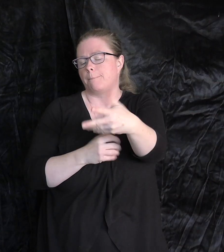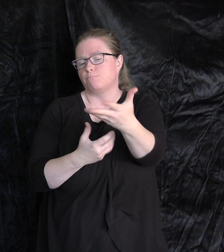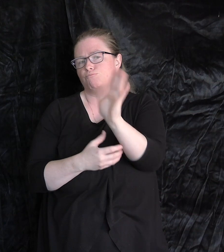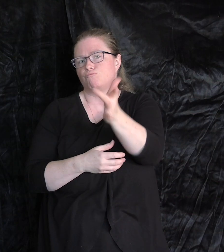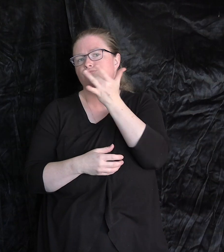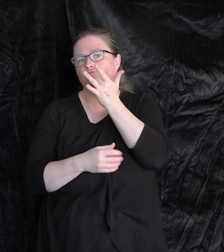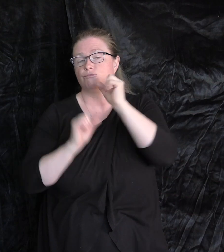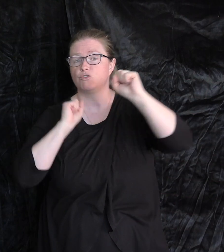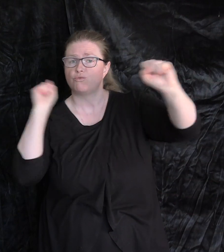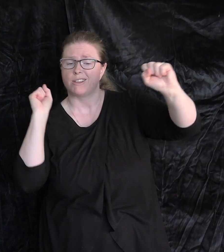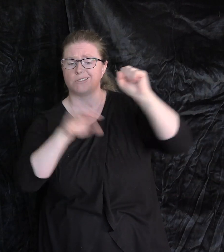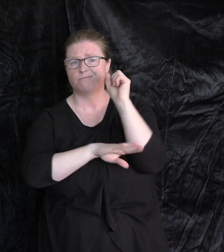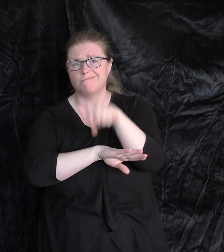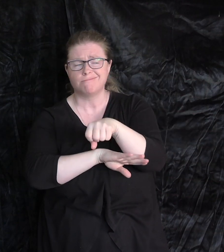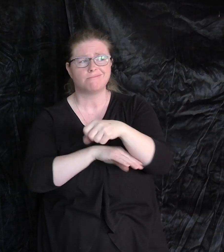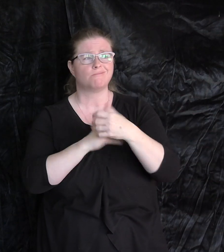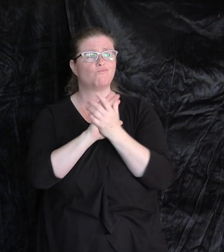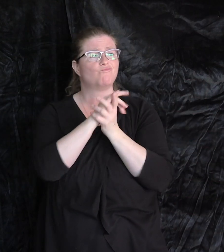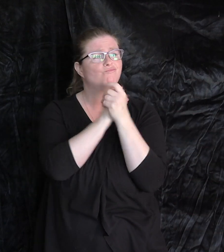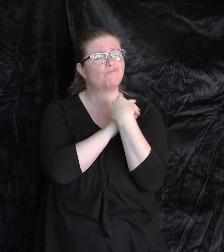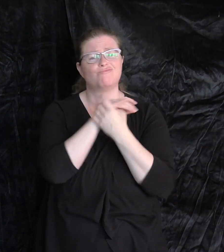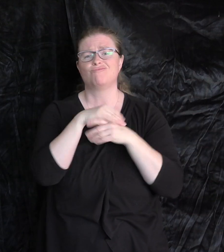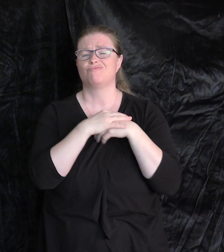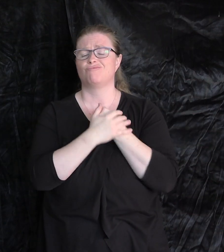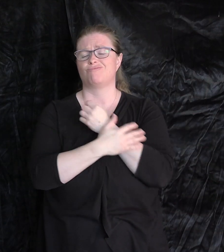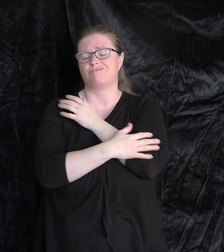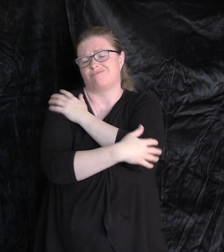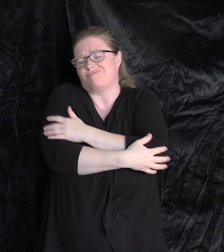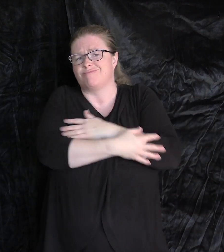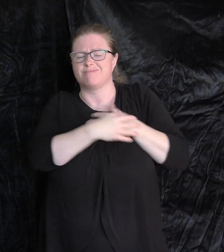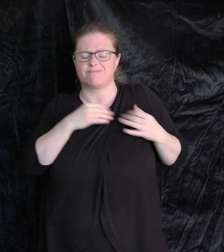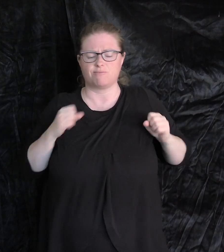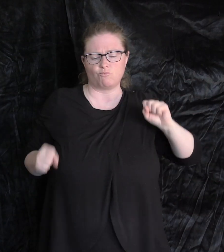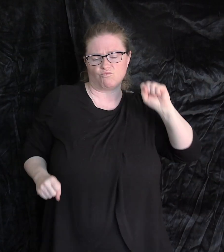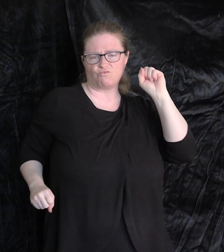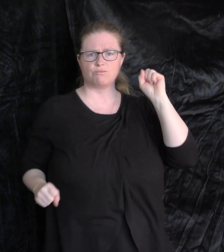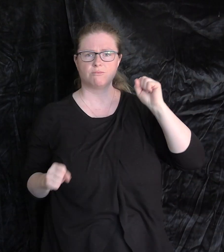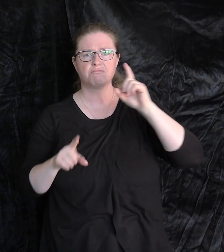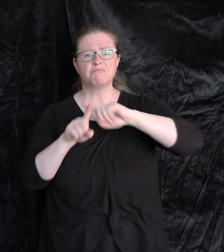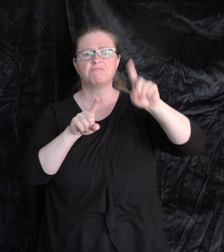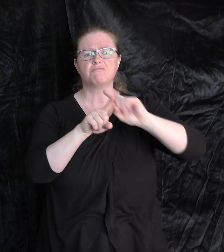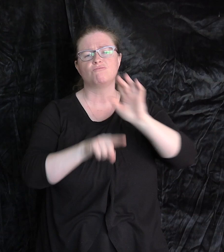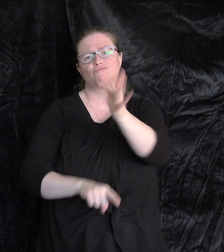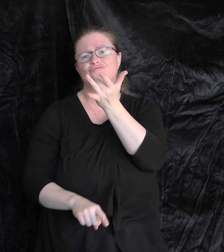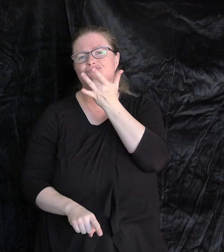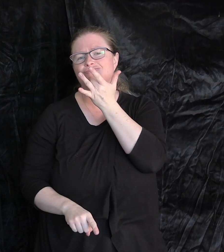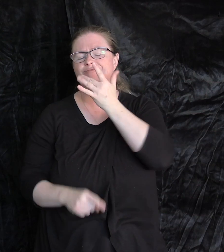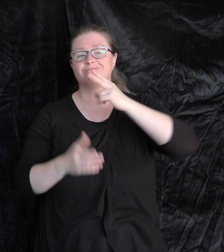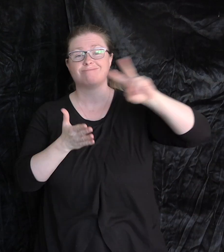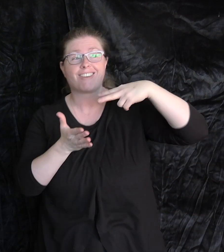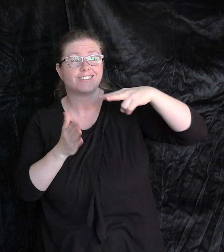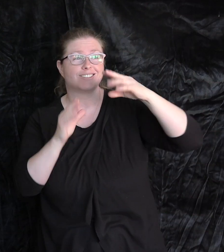Stretching, bending, rubbing hands, padding ,skin flexing and relaxing muscles, dancing, smiling.